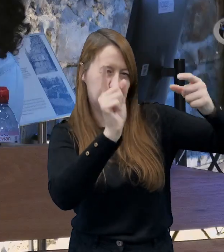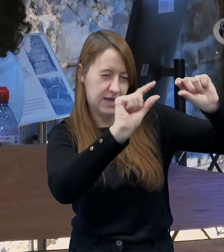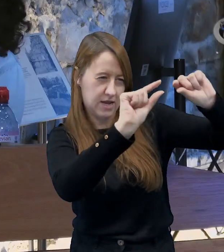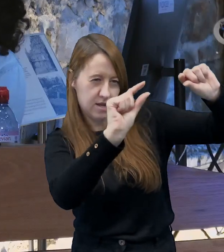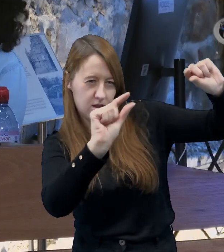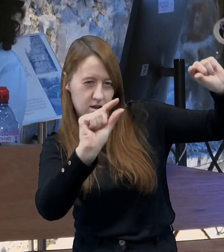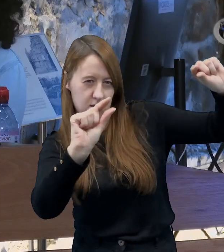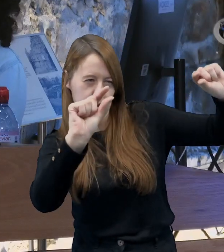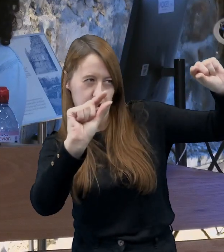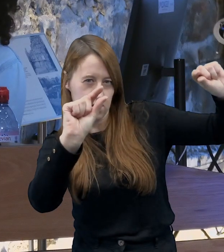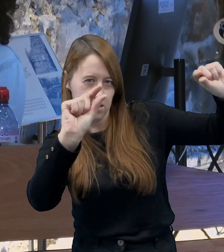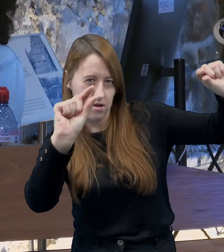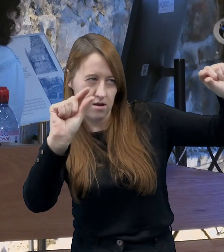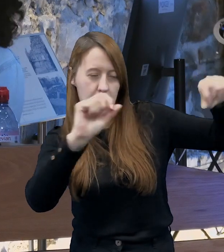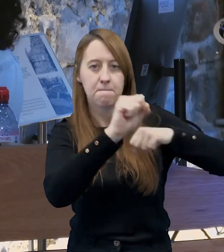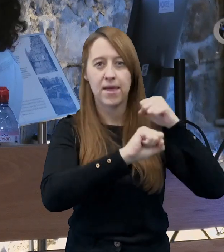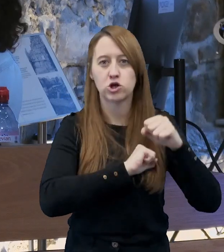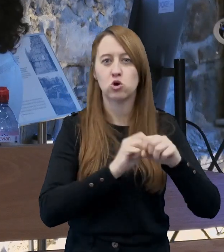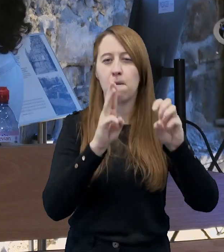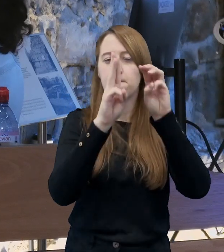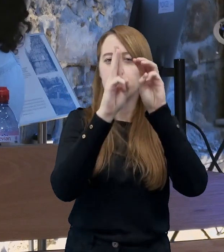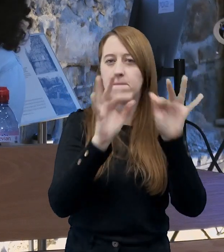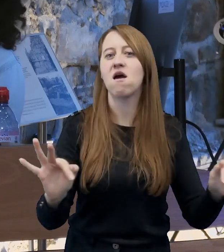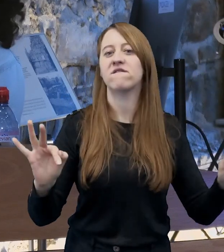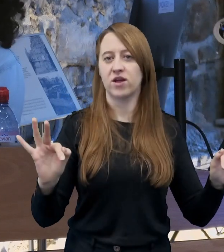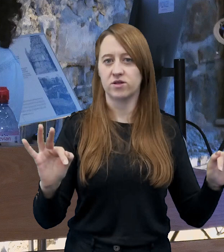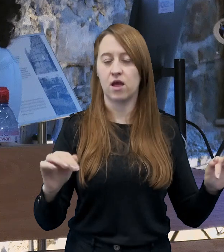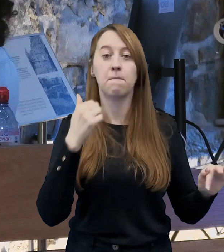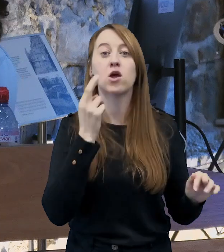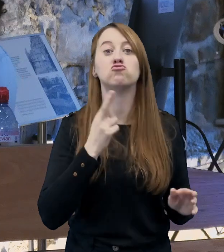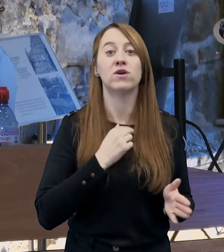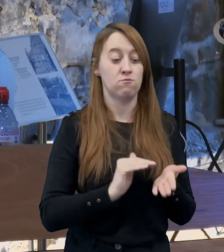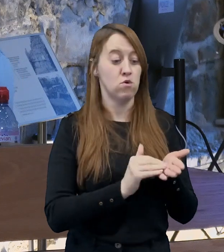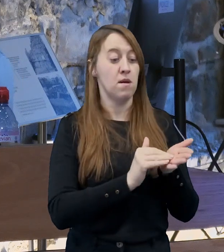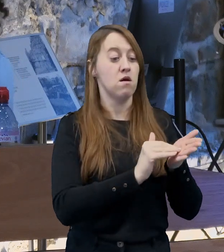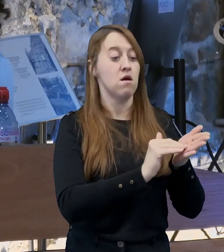the repair happened we were going to hand it back in exactly the same state that it had started in.